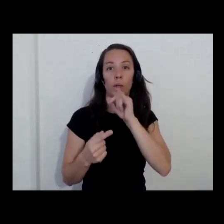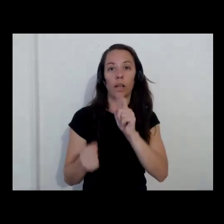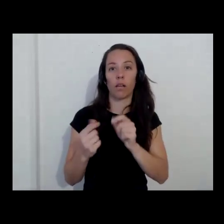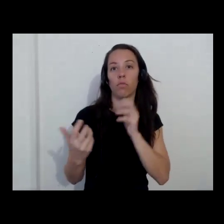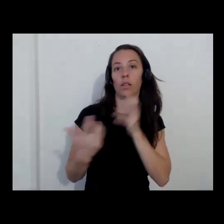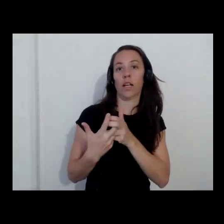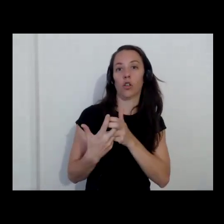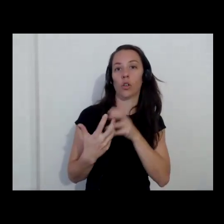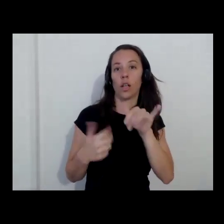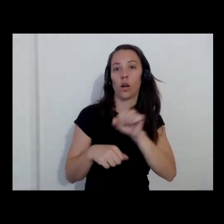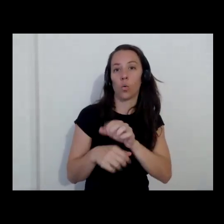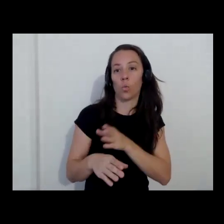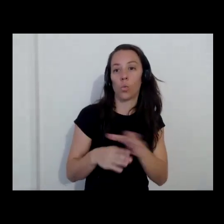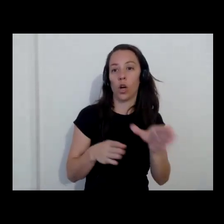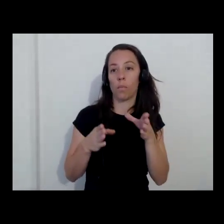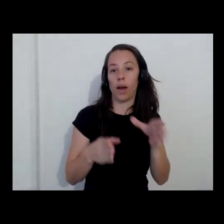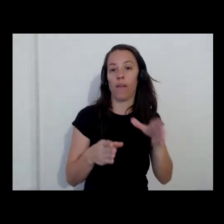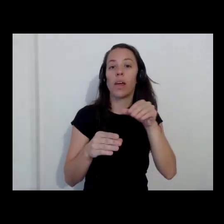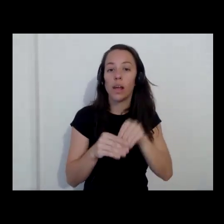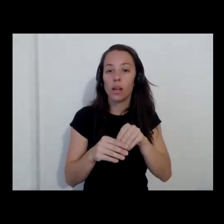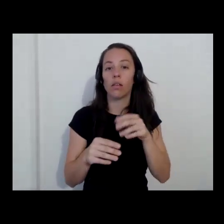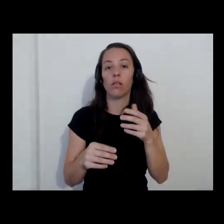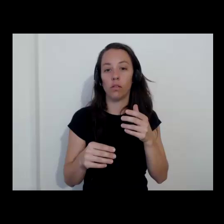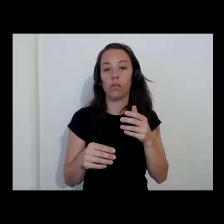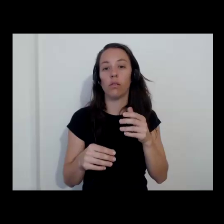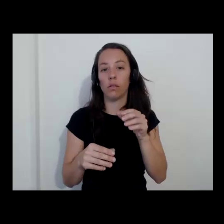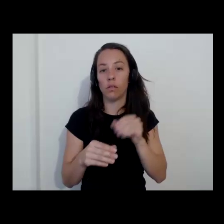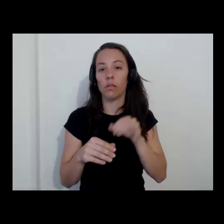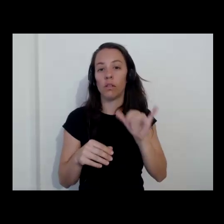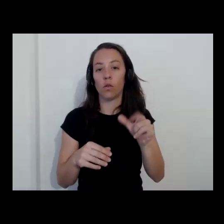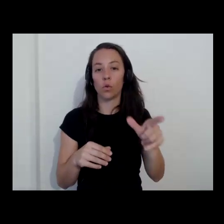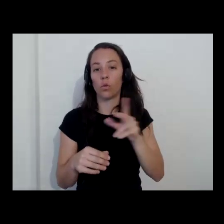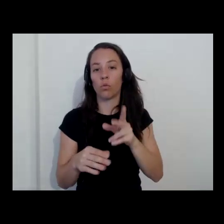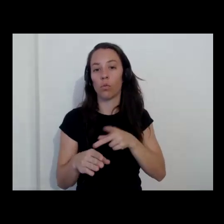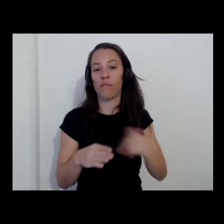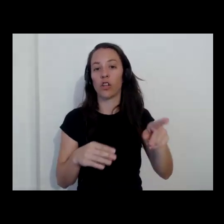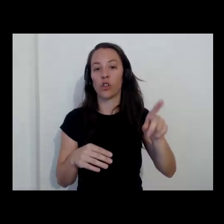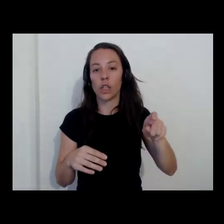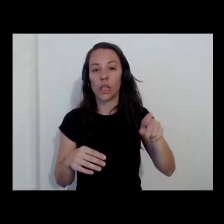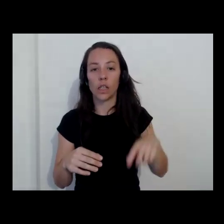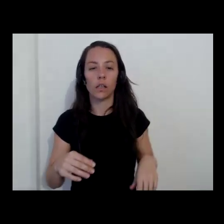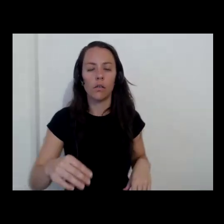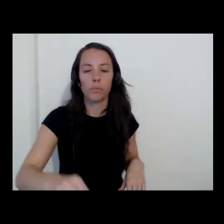path within the creative industries for personal and professional needs.